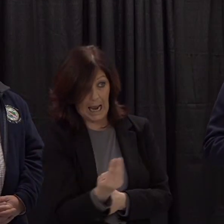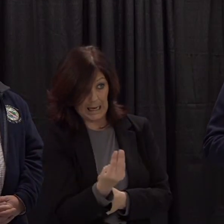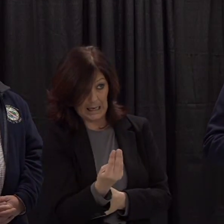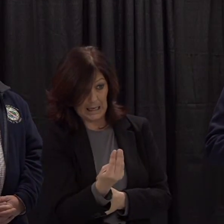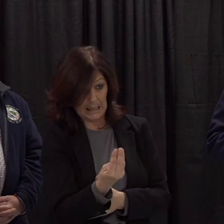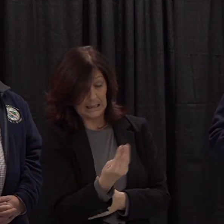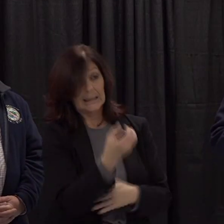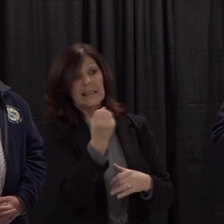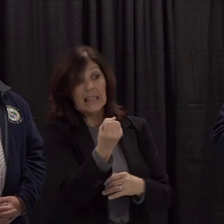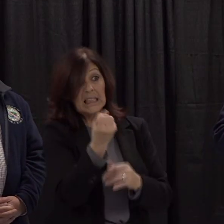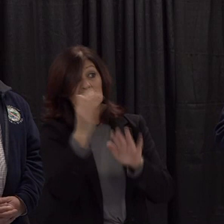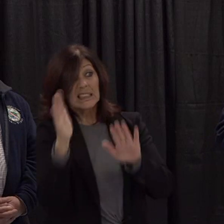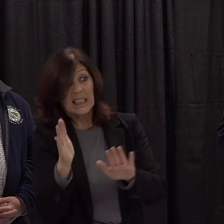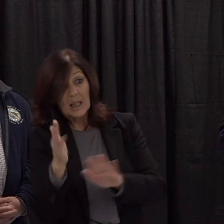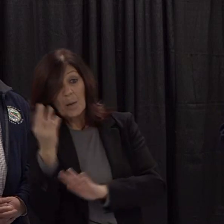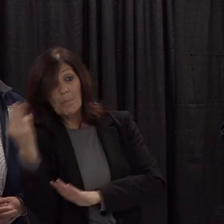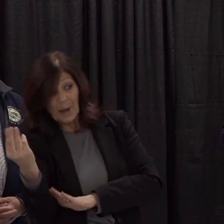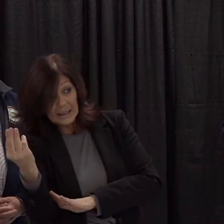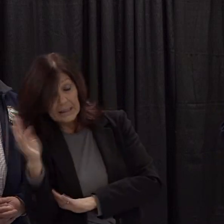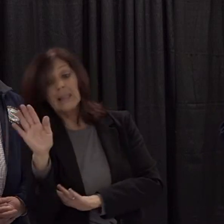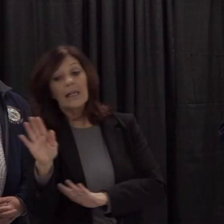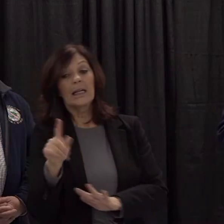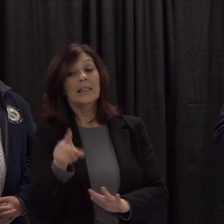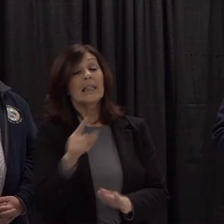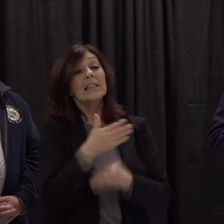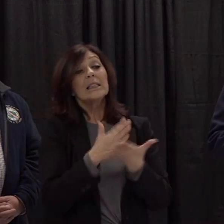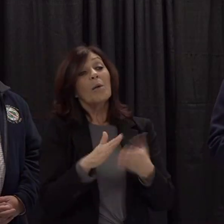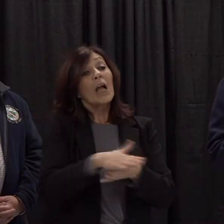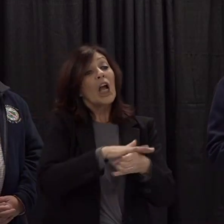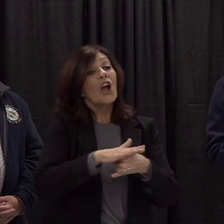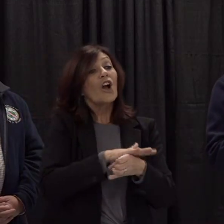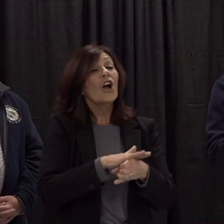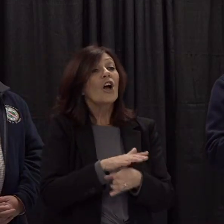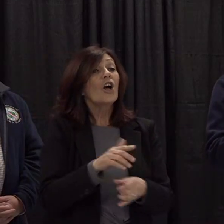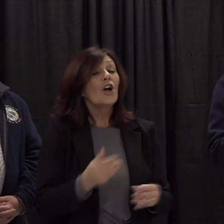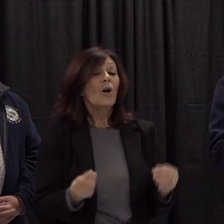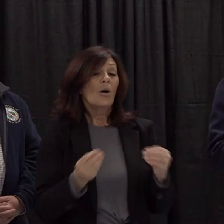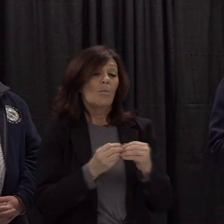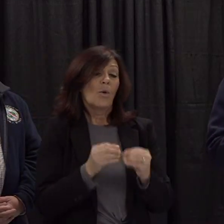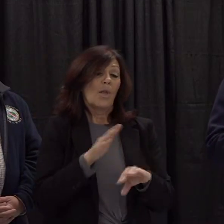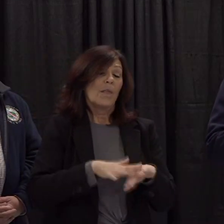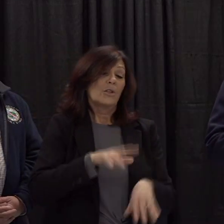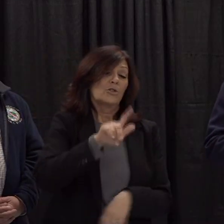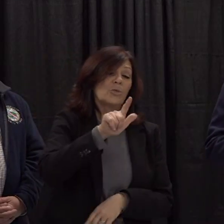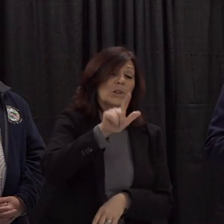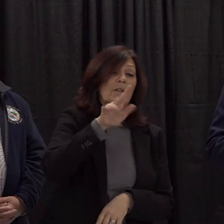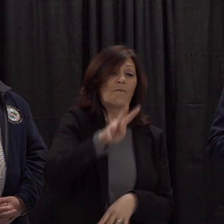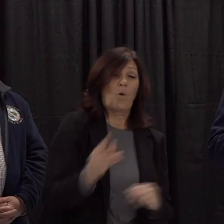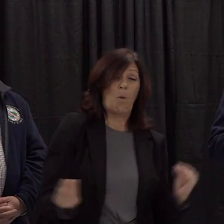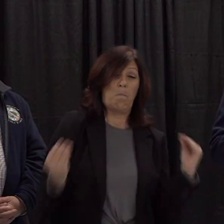They were projecting that in some areas it was possible that 24 inches to 30 inches of additional snow will